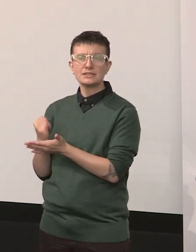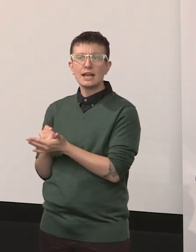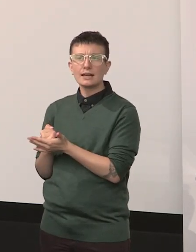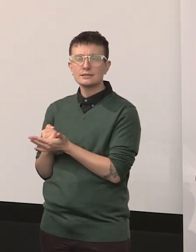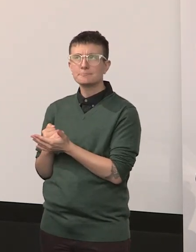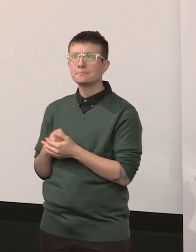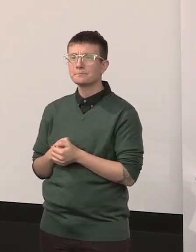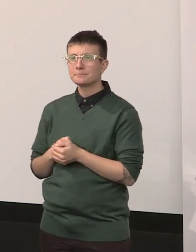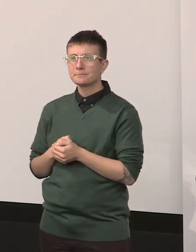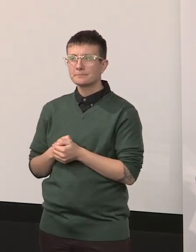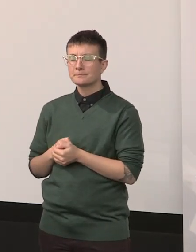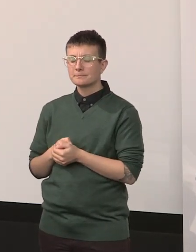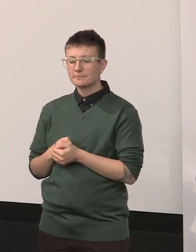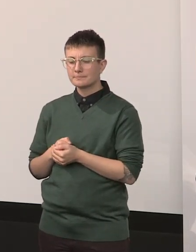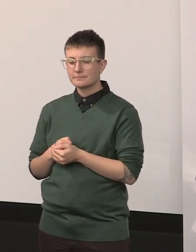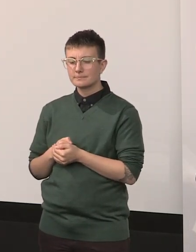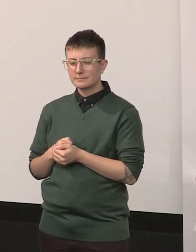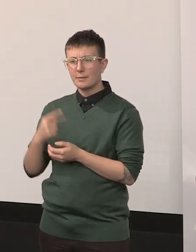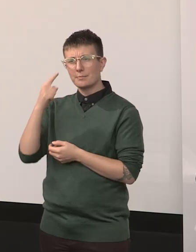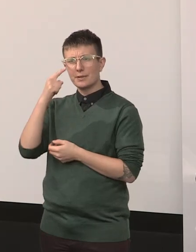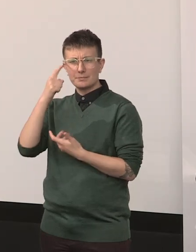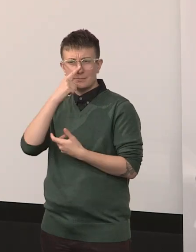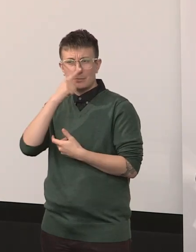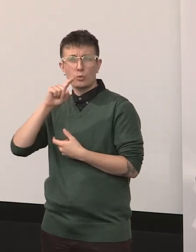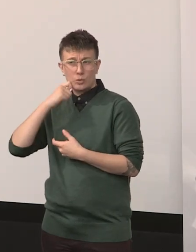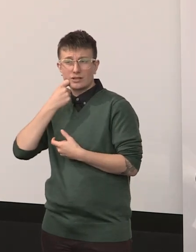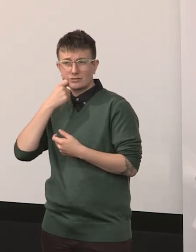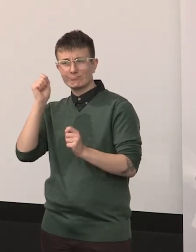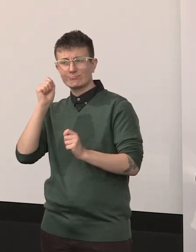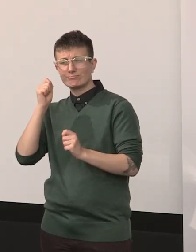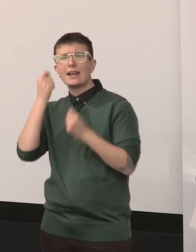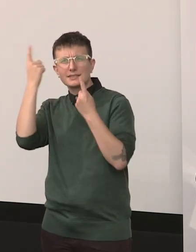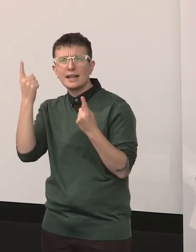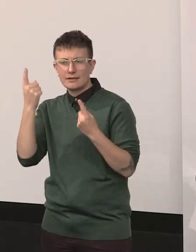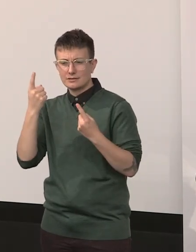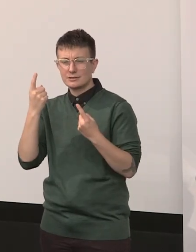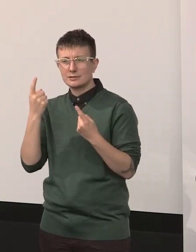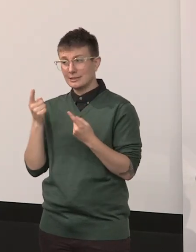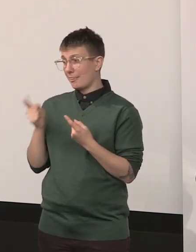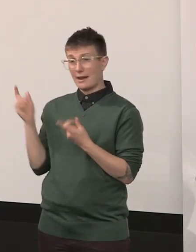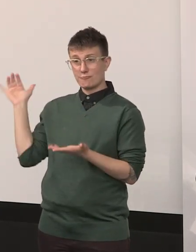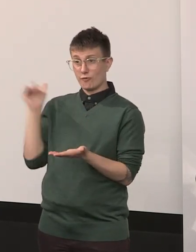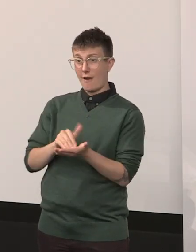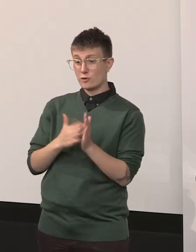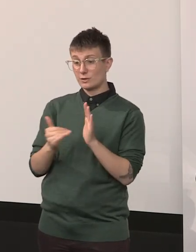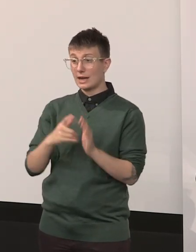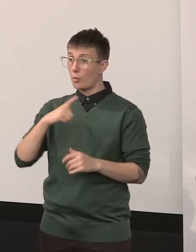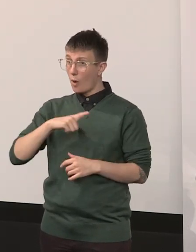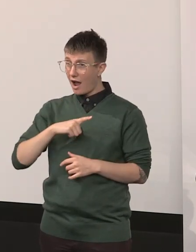because they were granted leave under a compassionate exemption. And I think many people will understand the impact that the loss of a